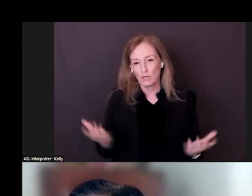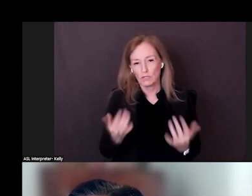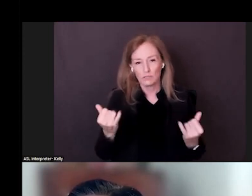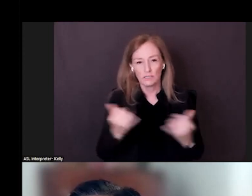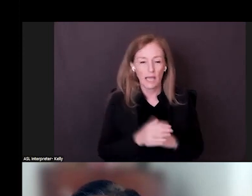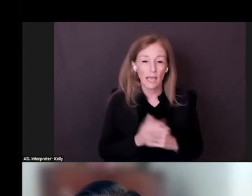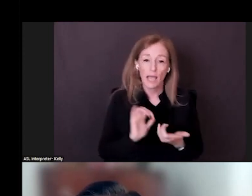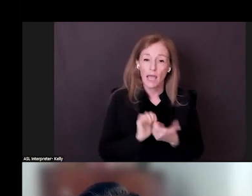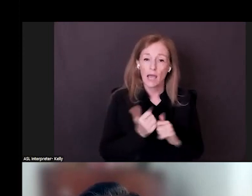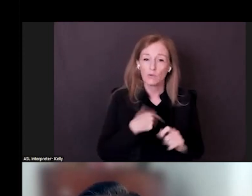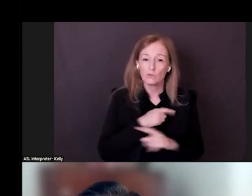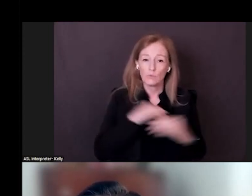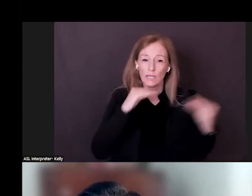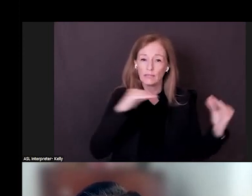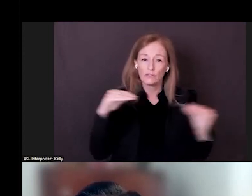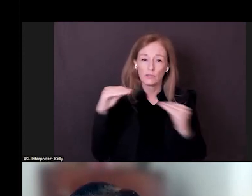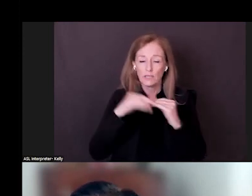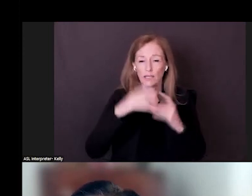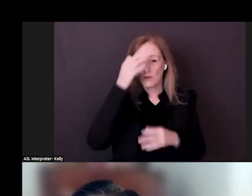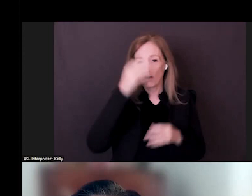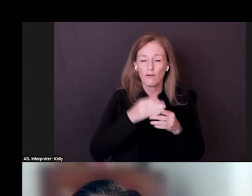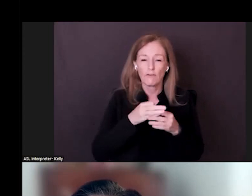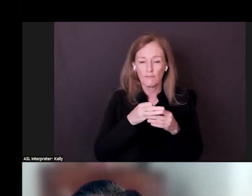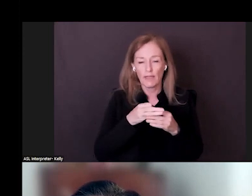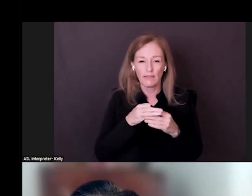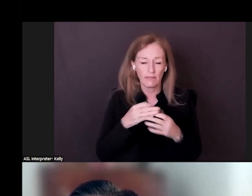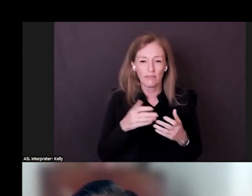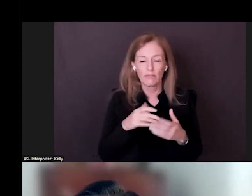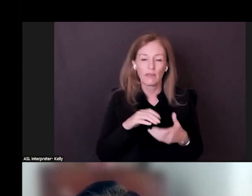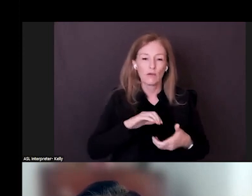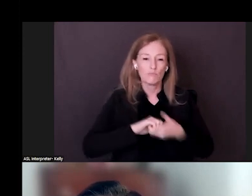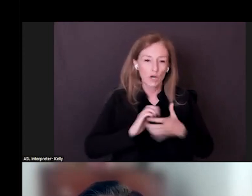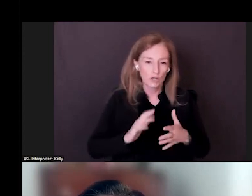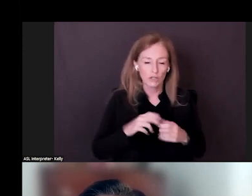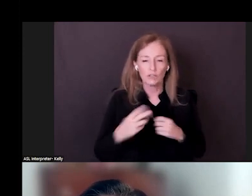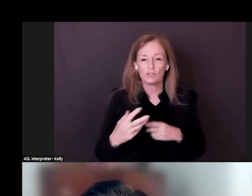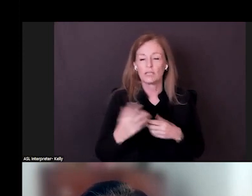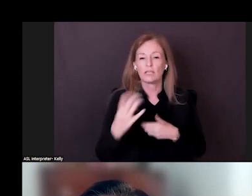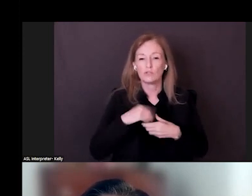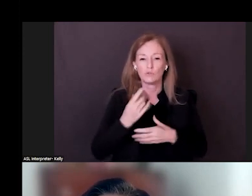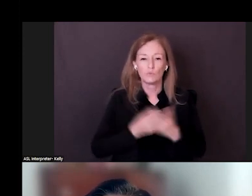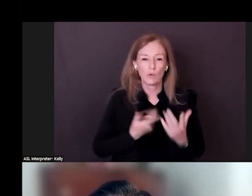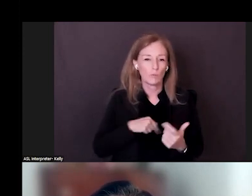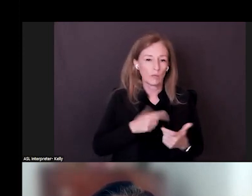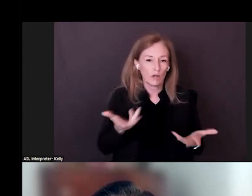FAITH PARTNERS INTO WHAT WE ARE DOING AND HOW DO WE INCORPORATE